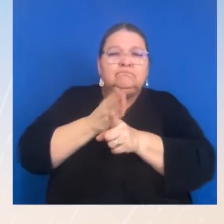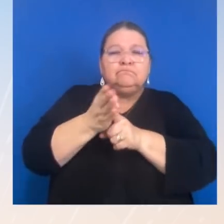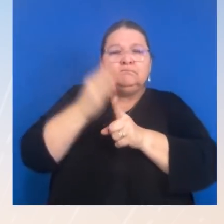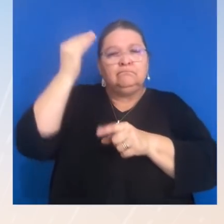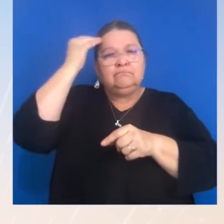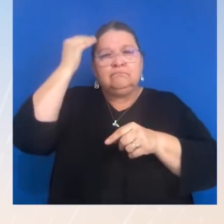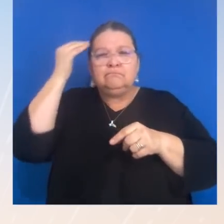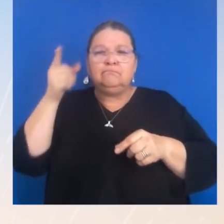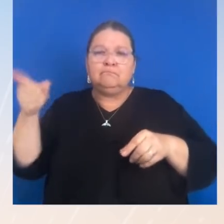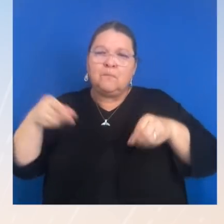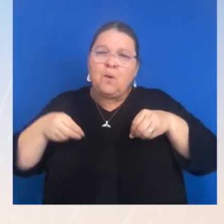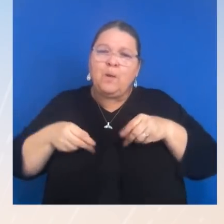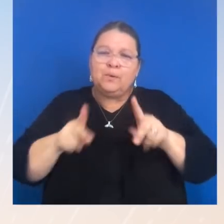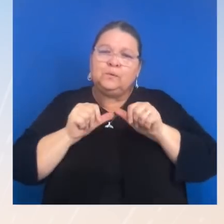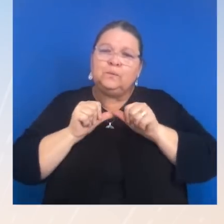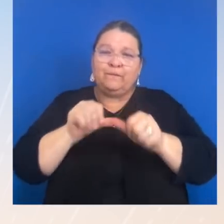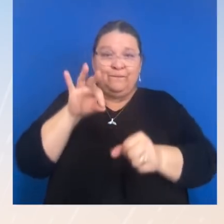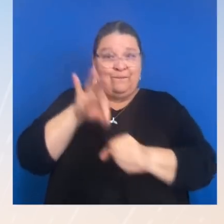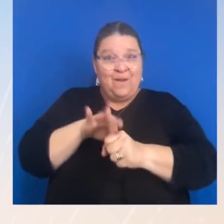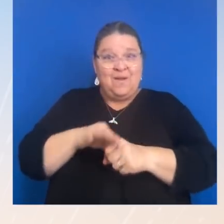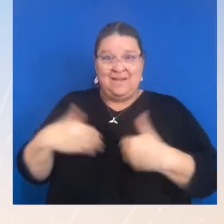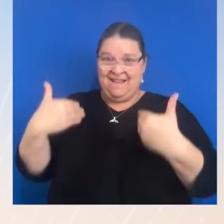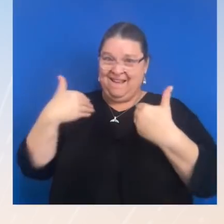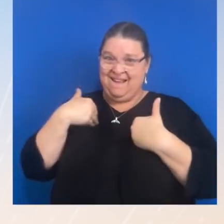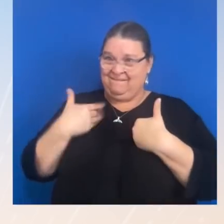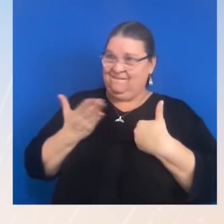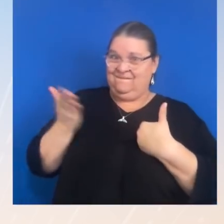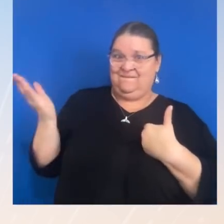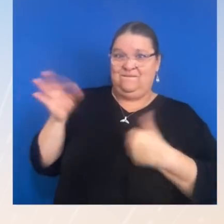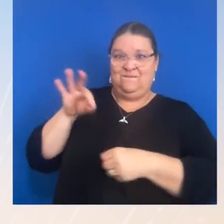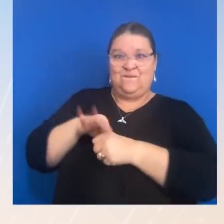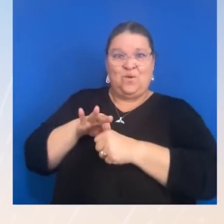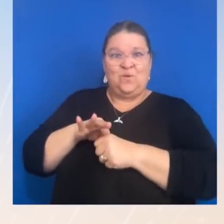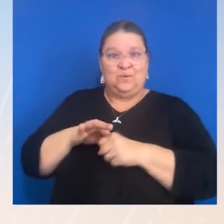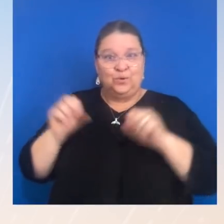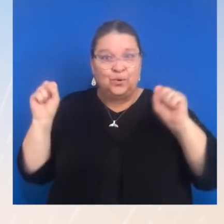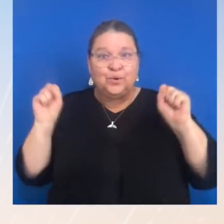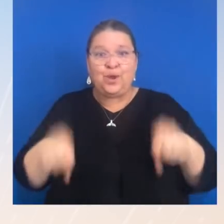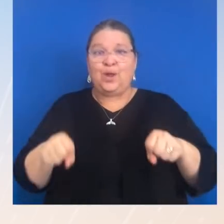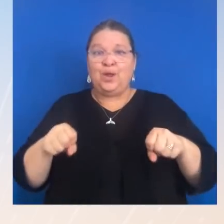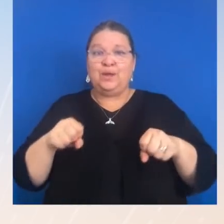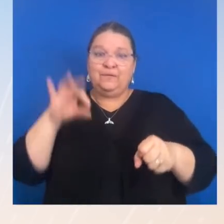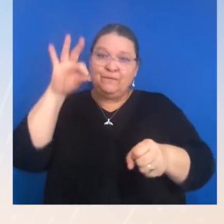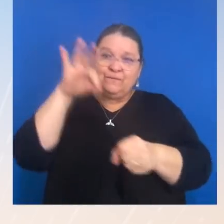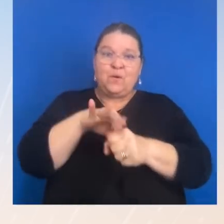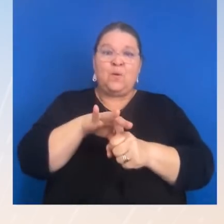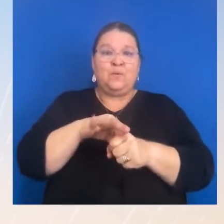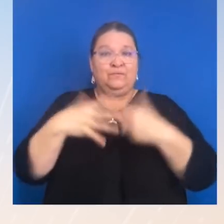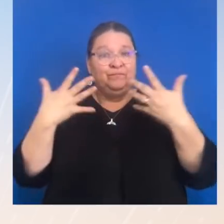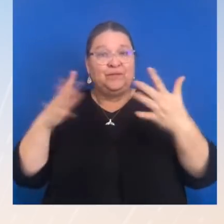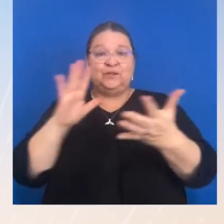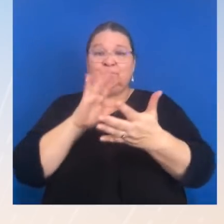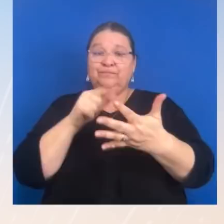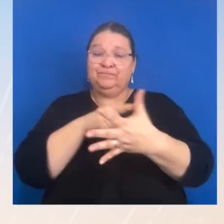Republicans are just not showing up to get quorum for those -- that vote to move forward. The Press: All right.